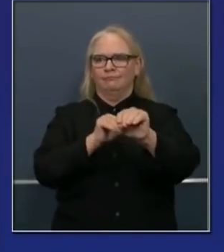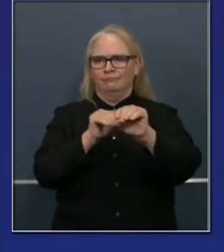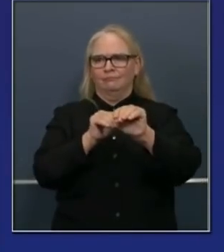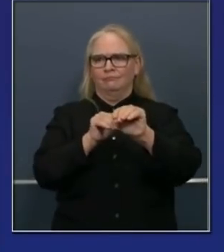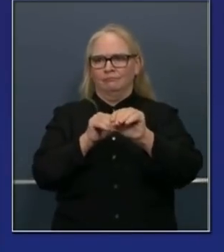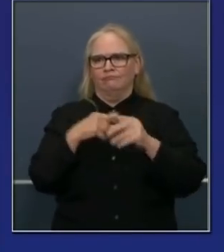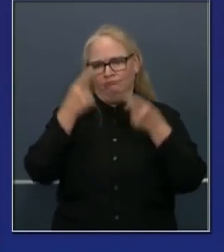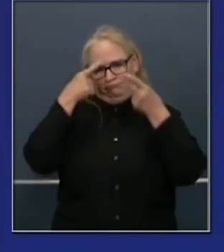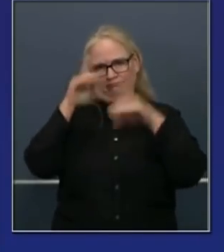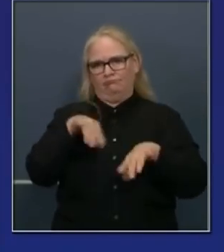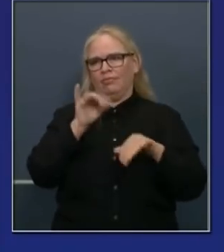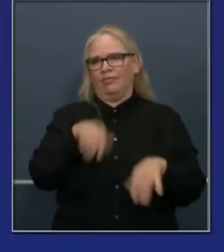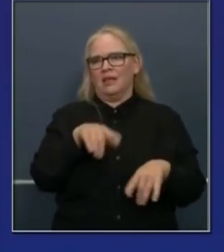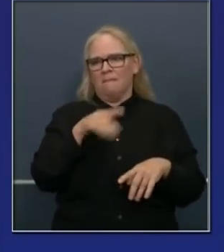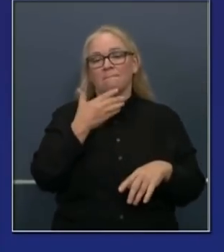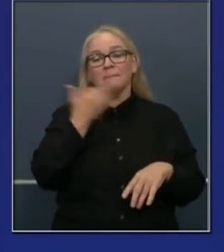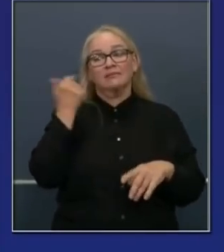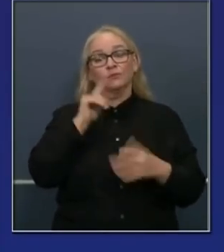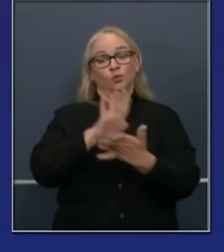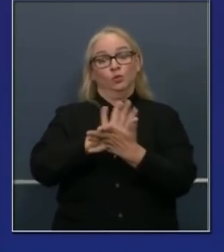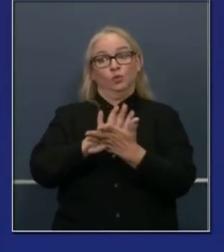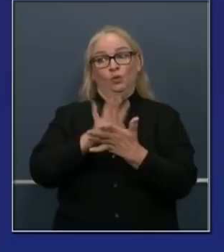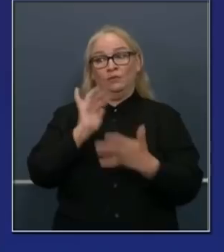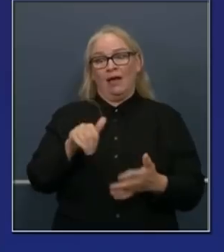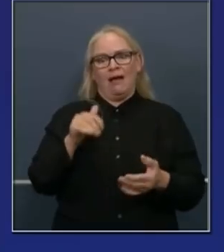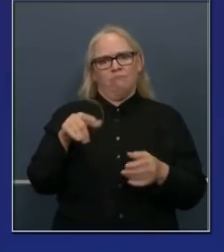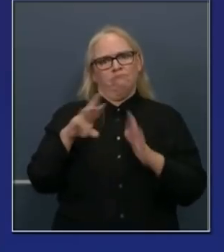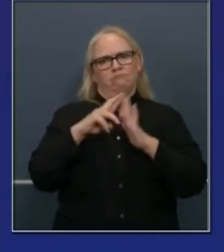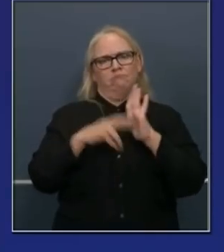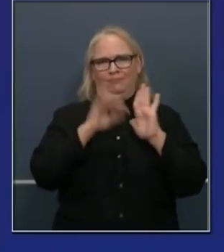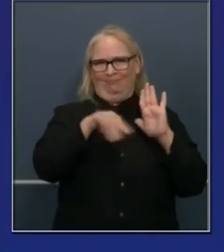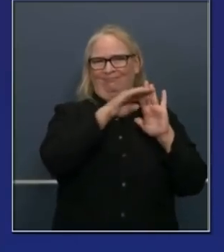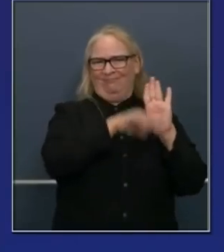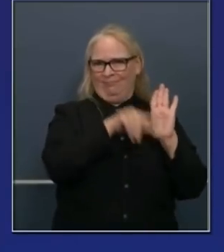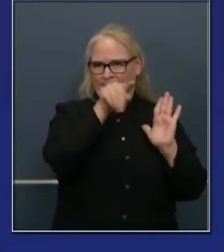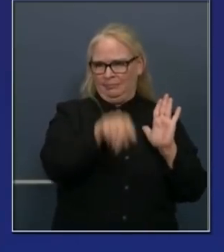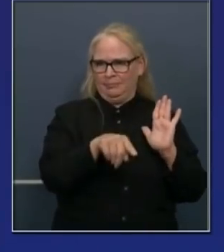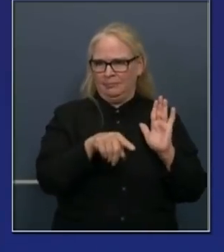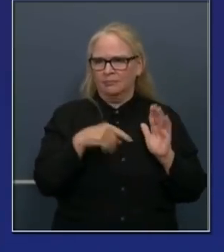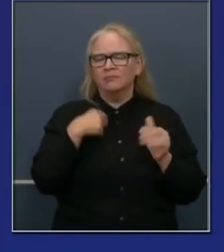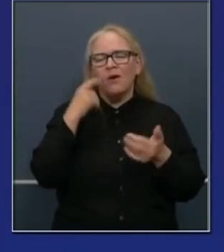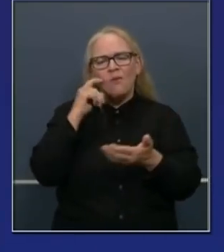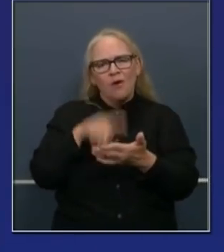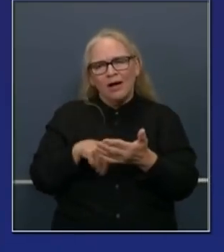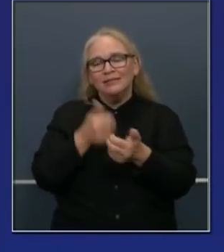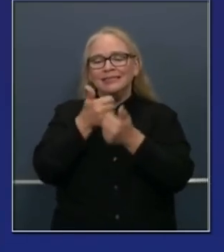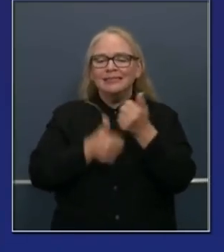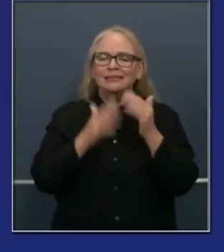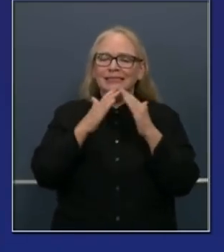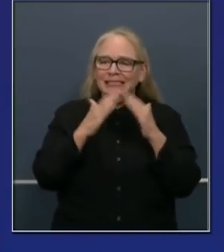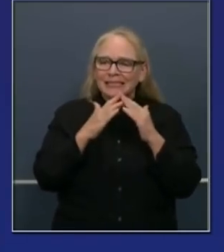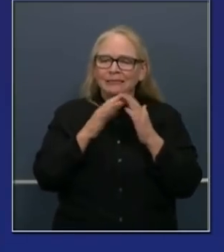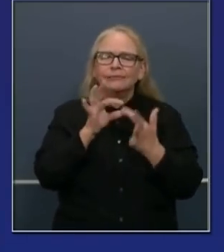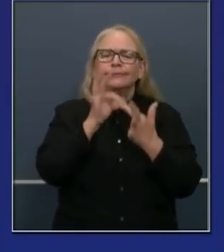DATA PERSPECTIVE IN TERMS OF RX PERSPECTIVE IN THE STATE OF